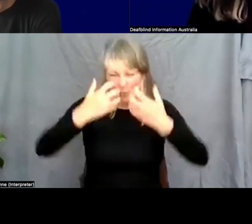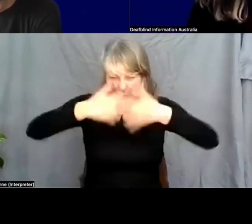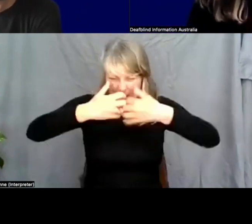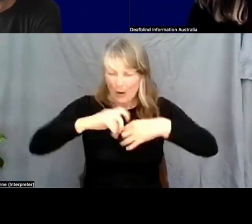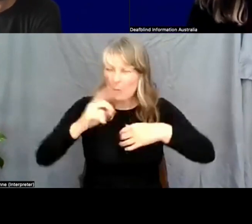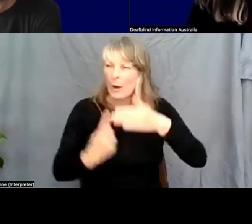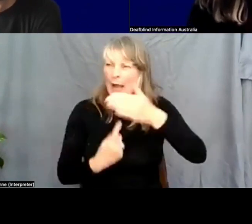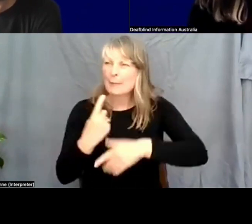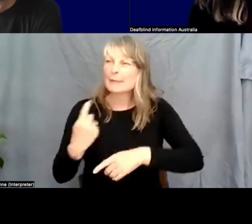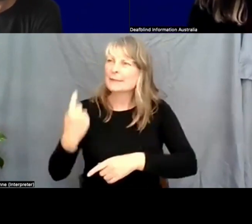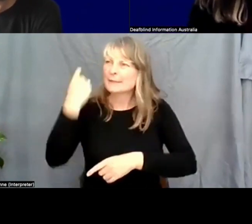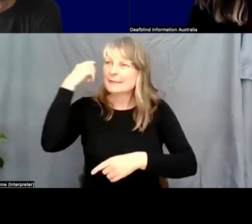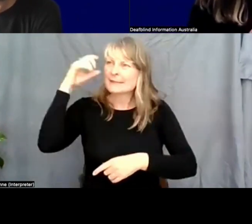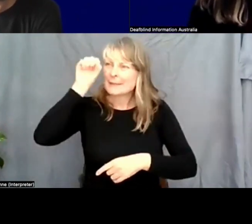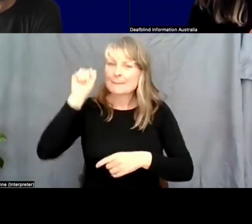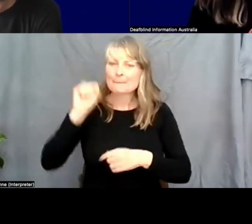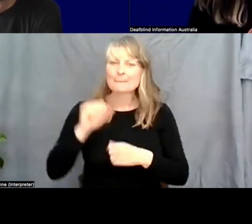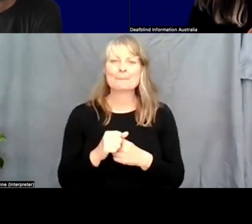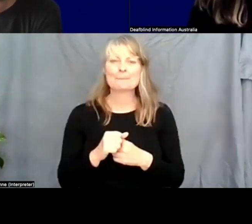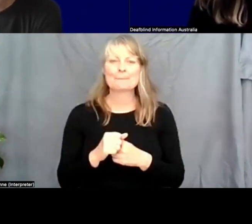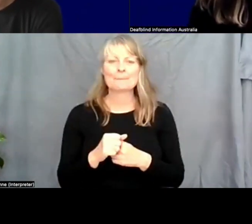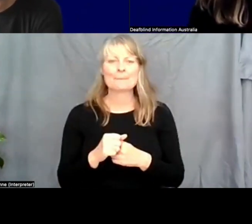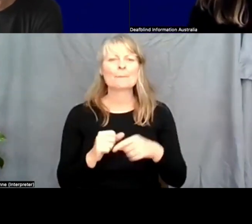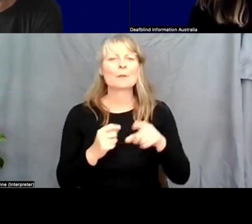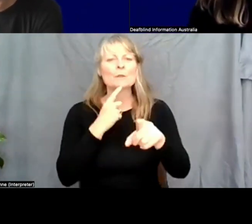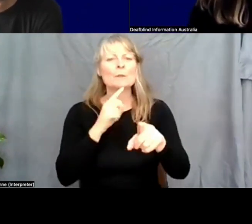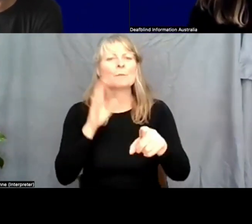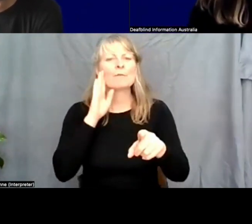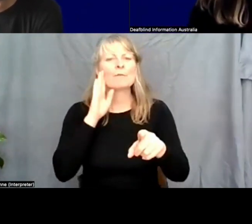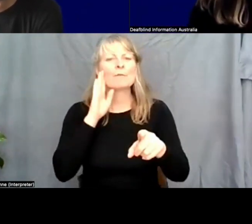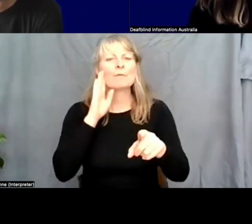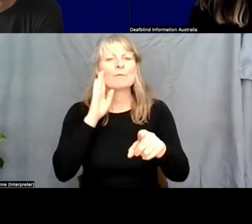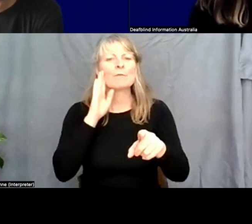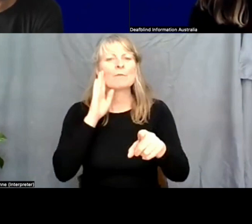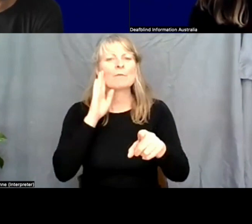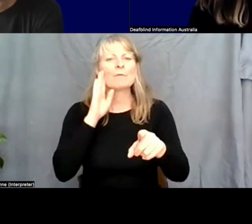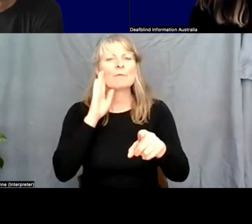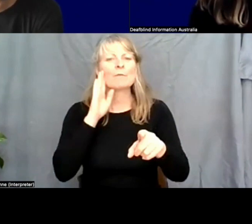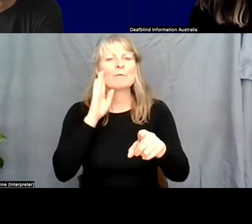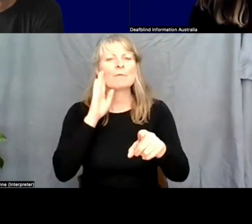about the child may start with swimming and I think so often we think things are requests, and so